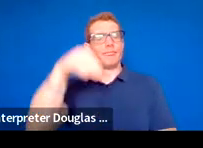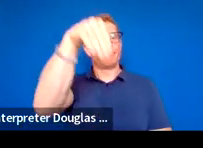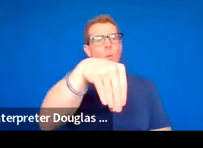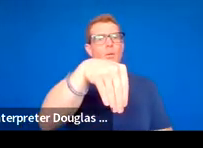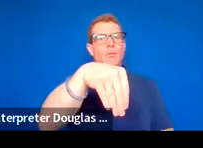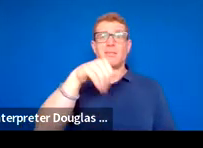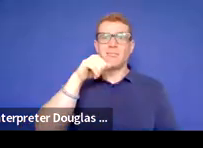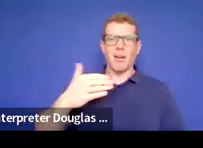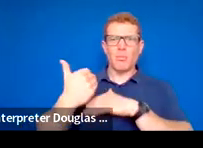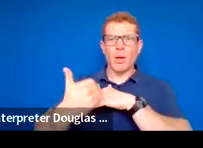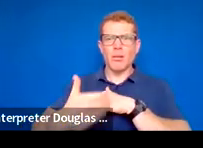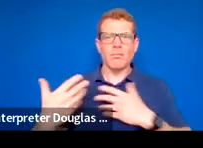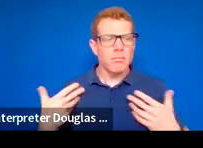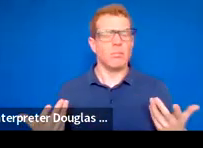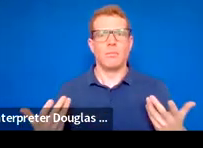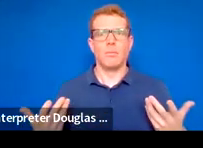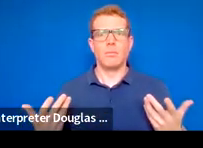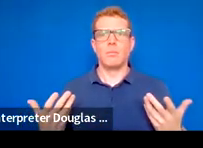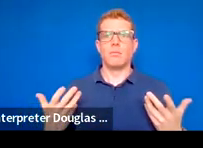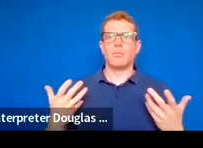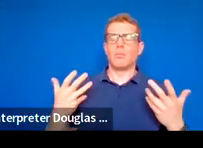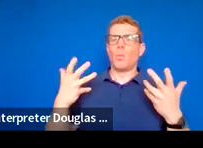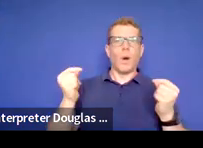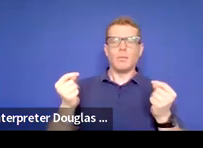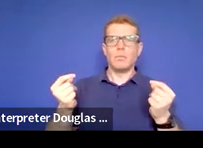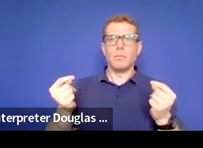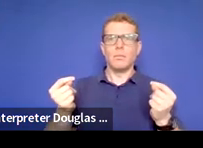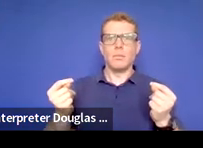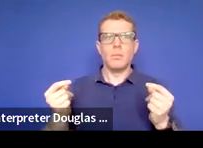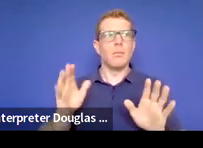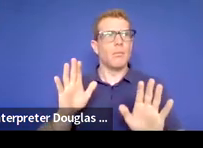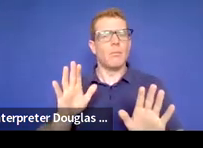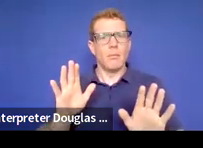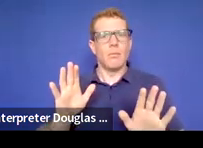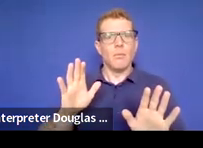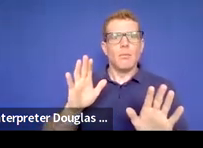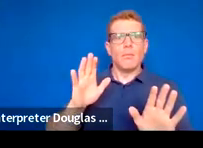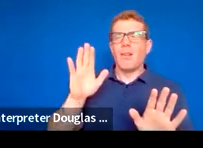He was 92 get the man a break. Yes, he probably needs to see a doctor.